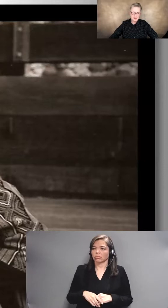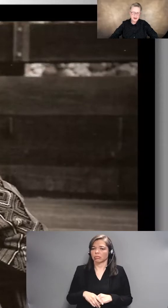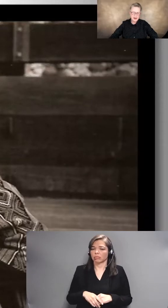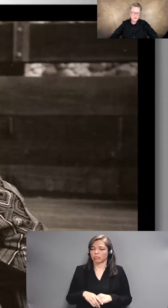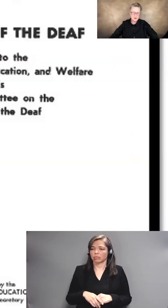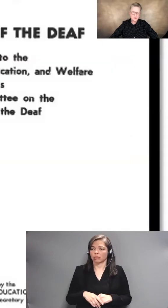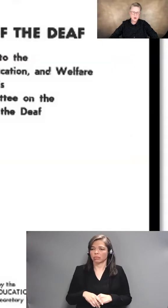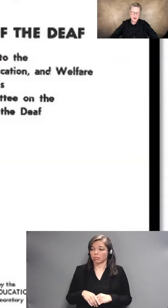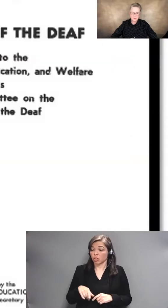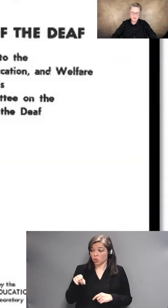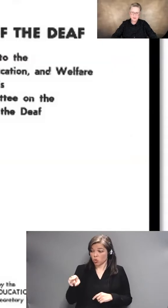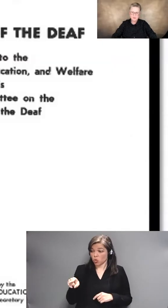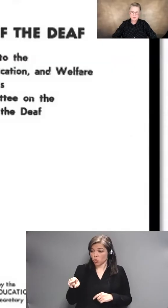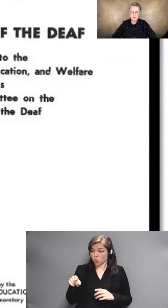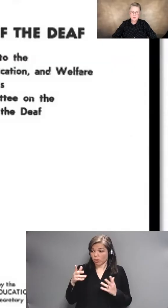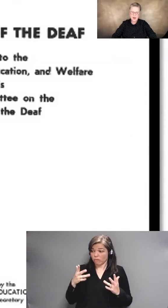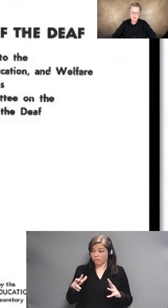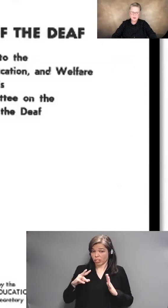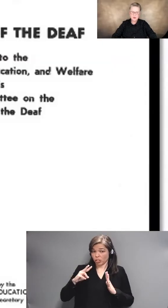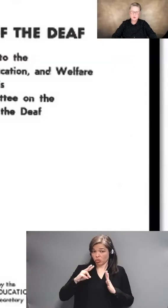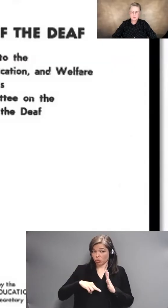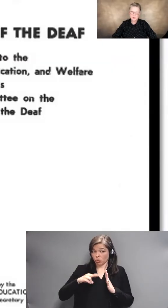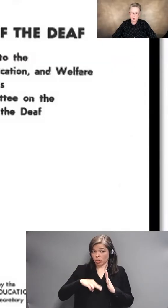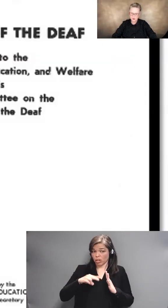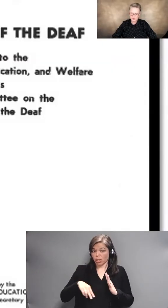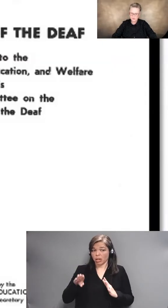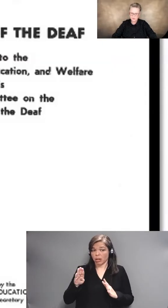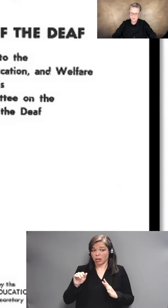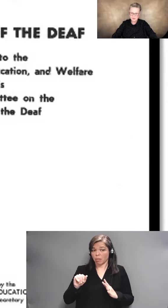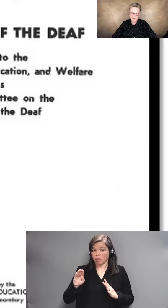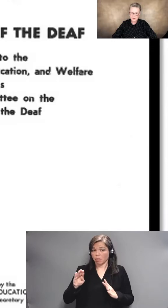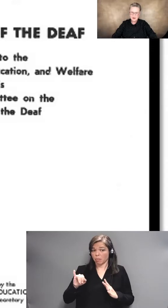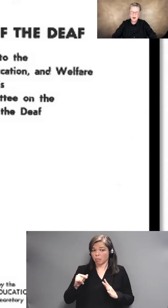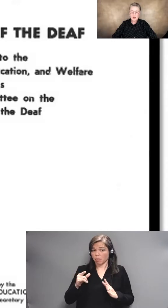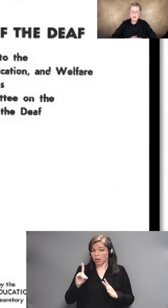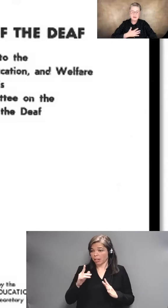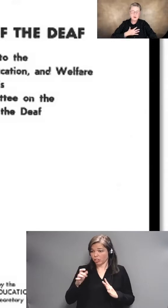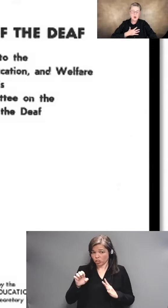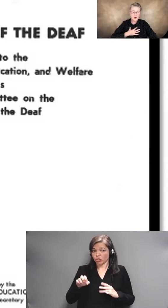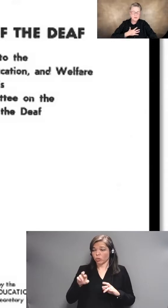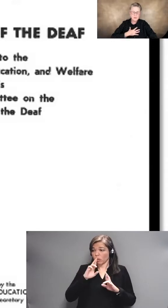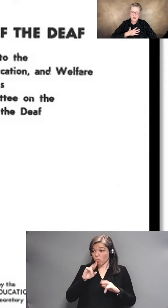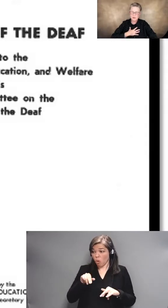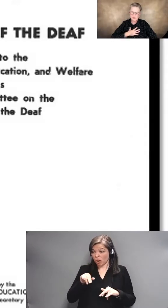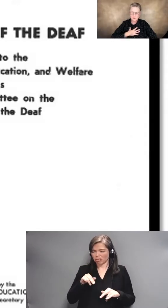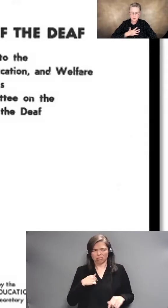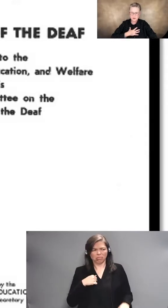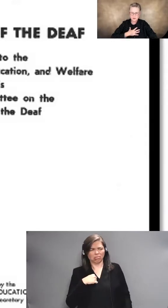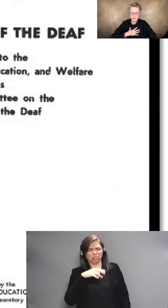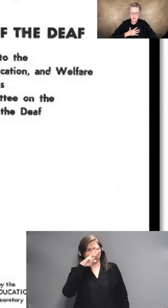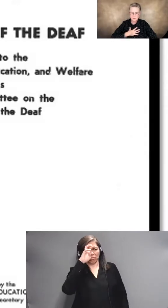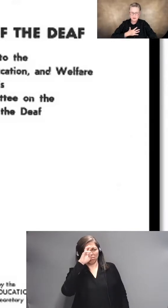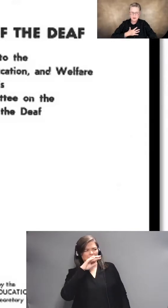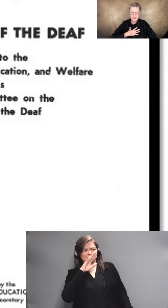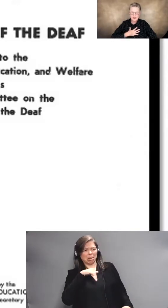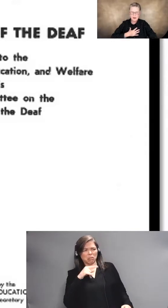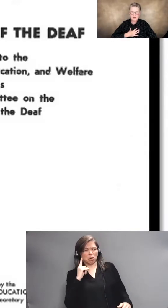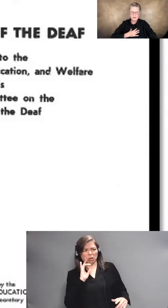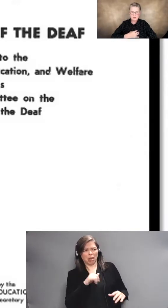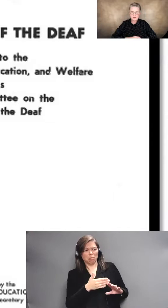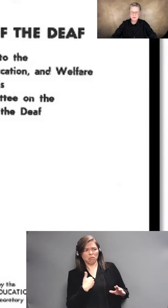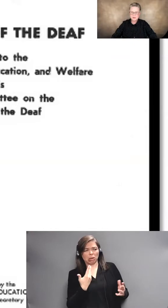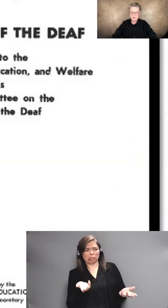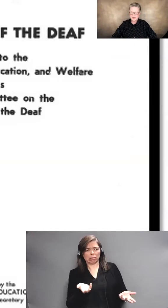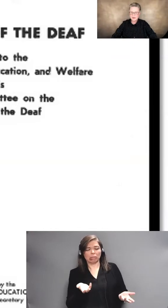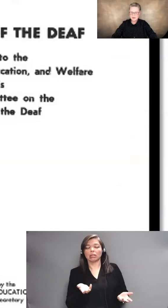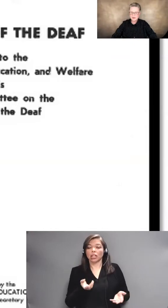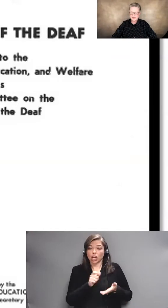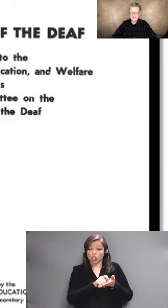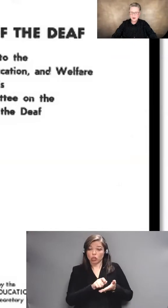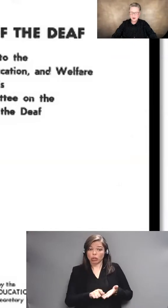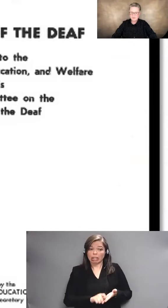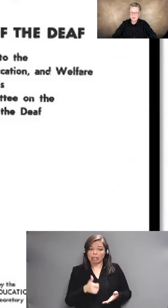have you read the Babbidge report? I had never heard of the Babbidge report and it was written in 1965